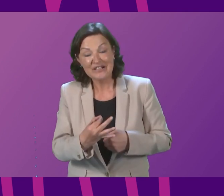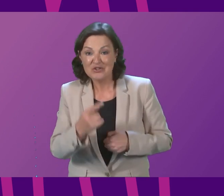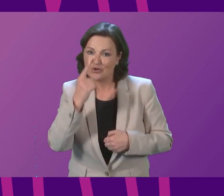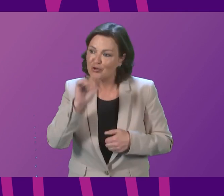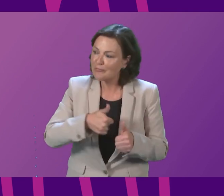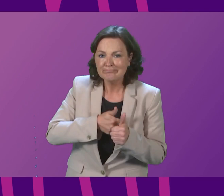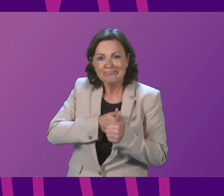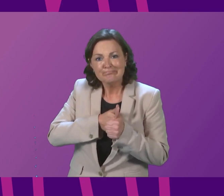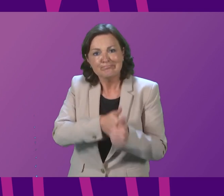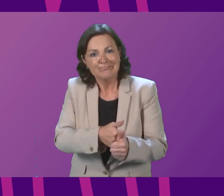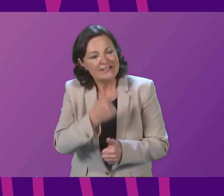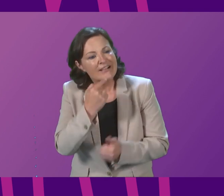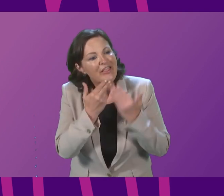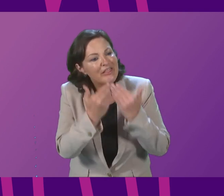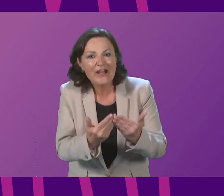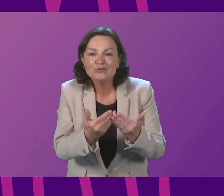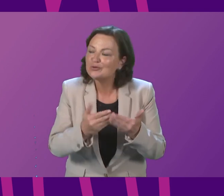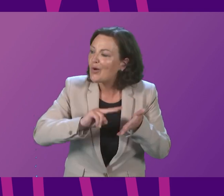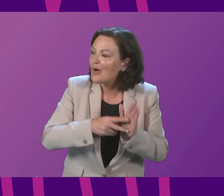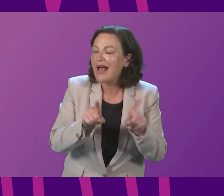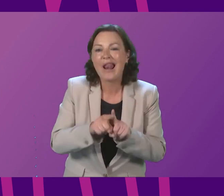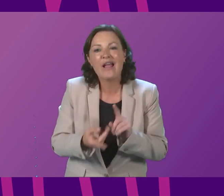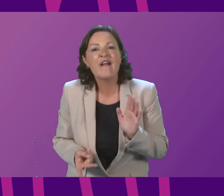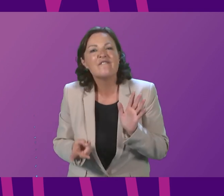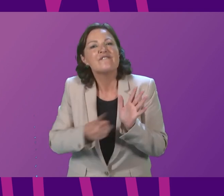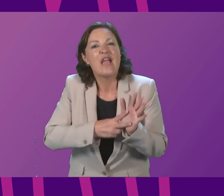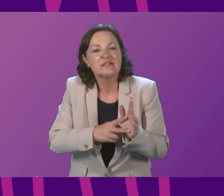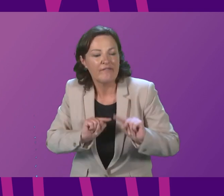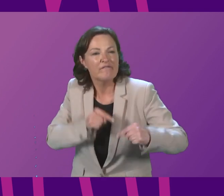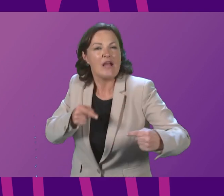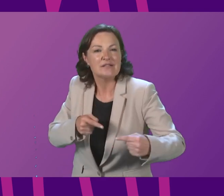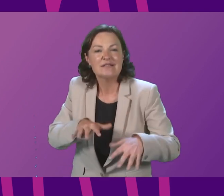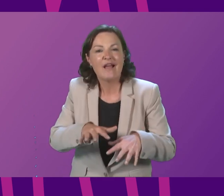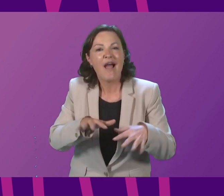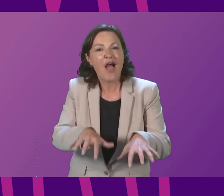Arthritis, which do fantastic work to raise awareness of the issues that people with JIA